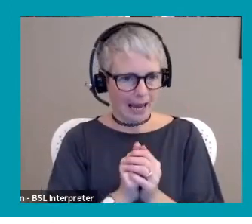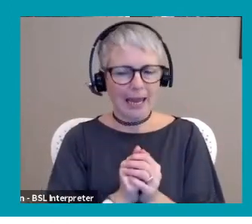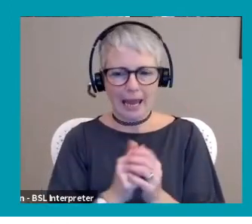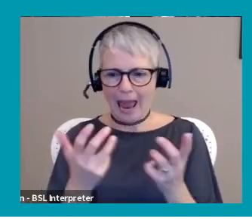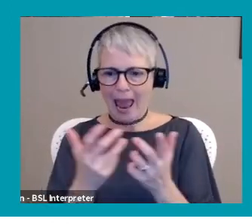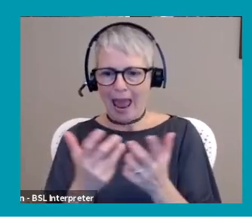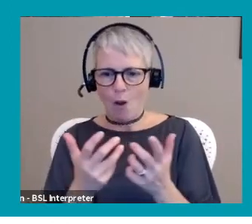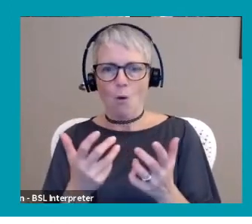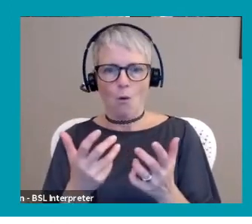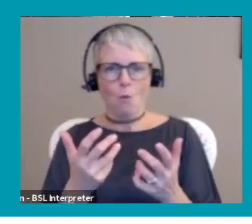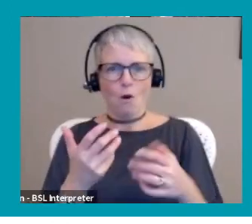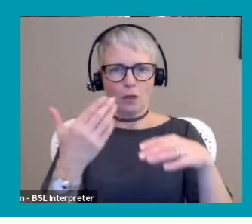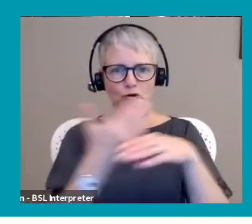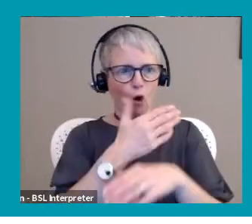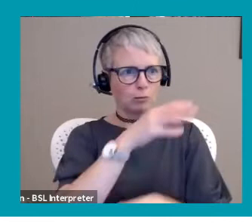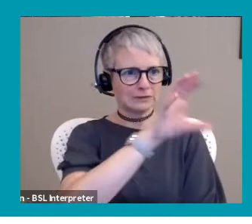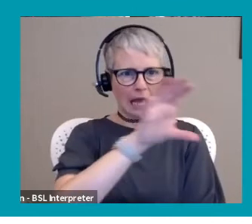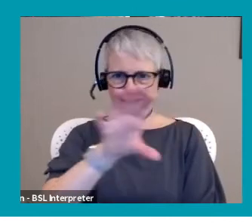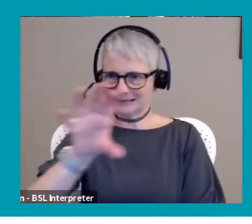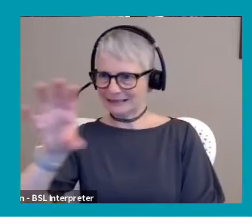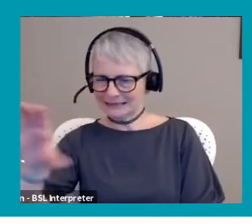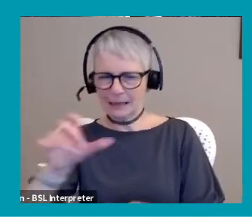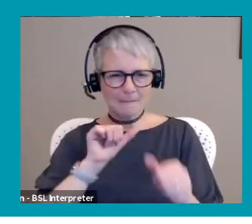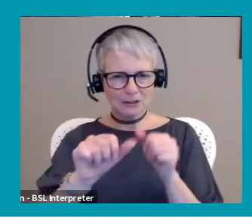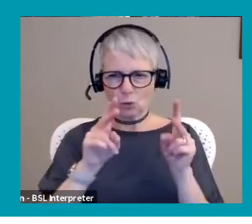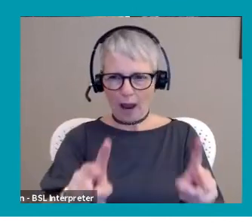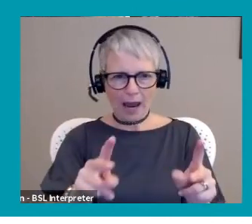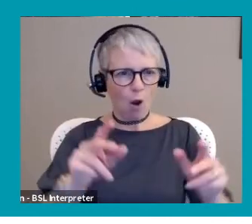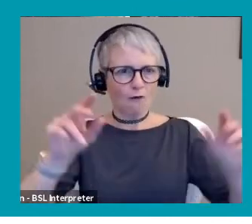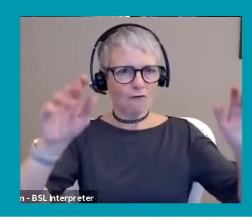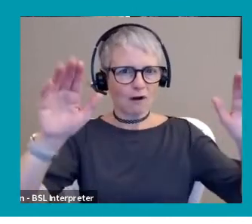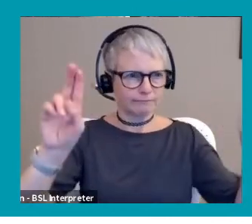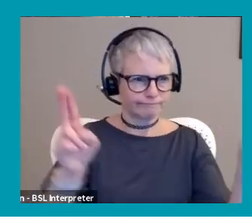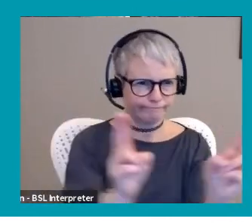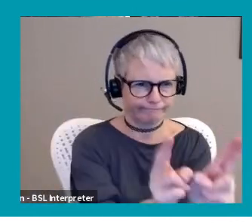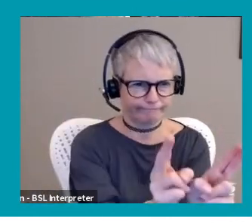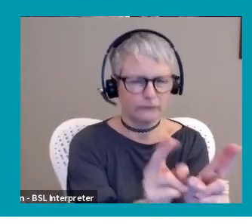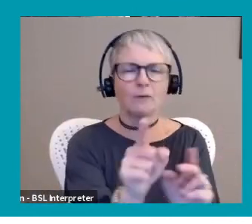across your jobsites. So you wants to narrow down your focus and efforts. An example.